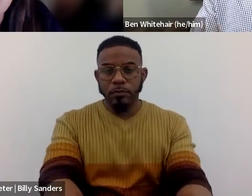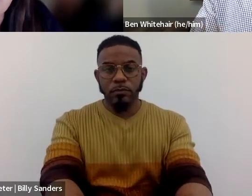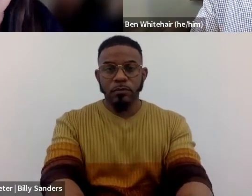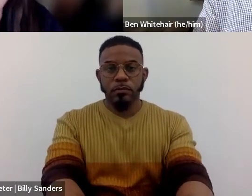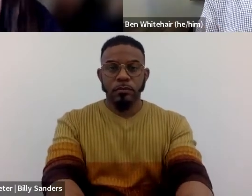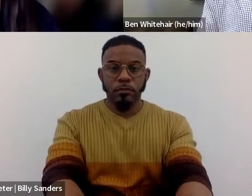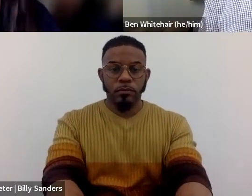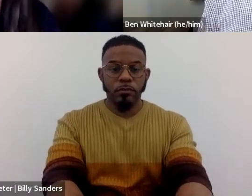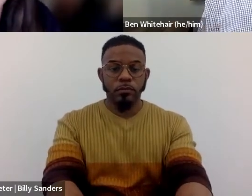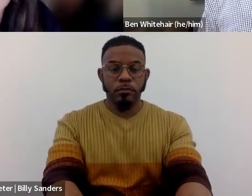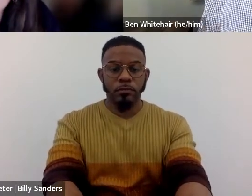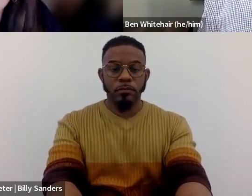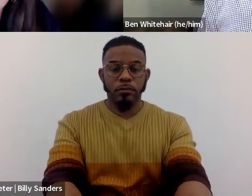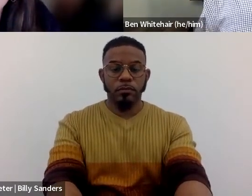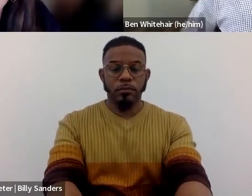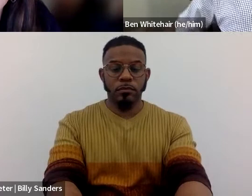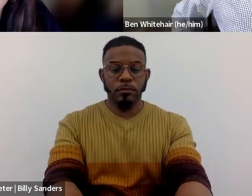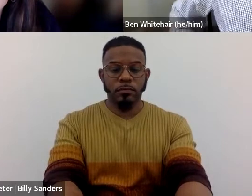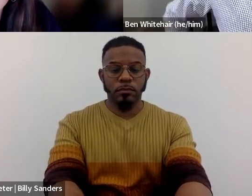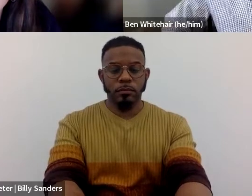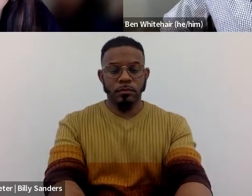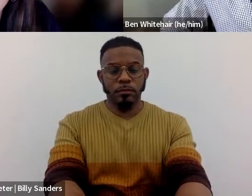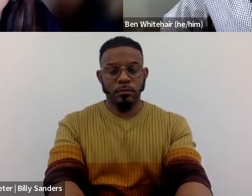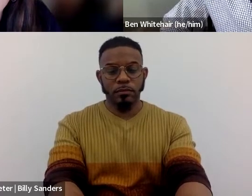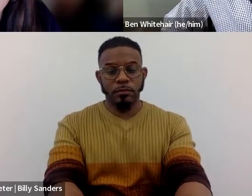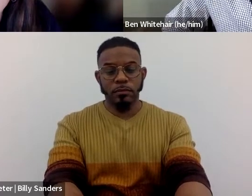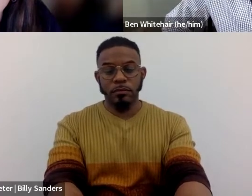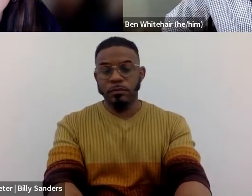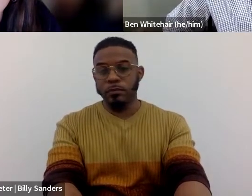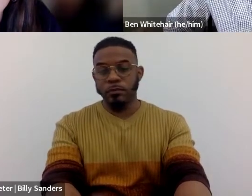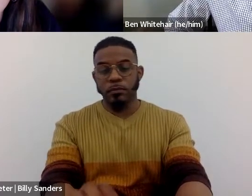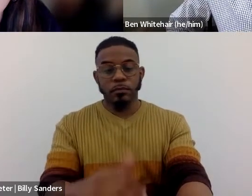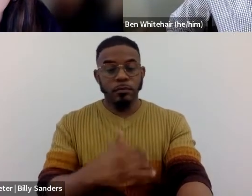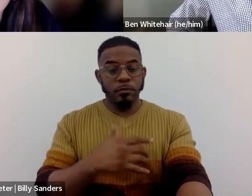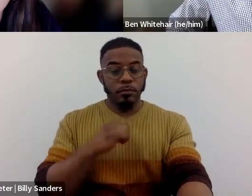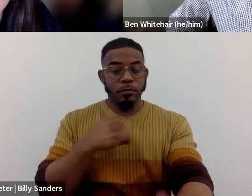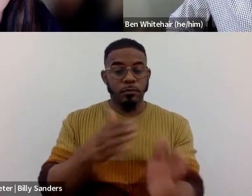Most definitely. So, this member says, I am a broadcaster